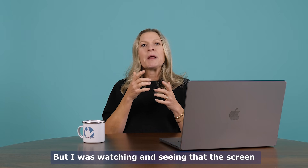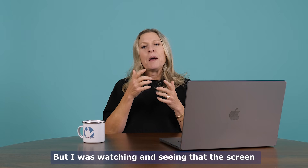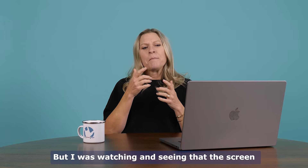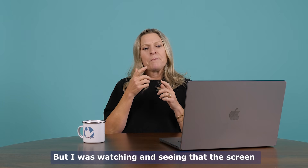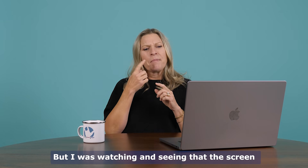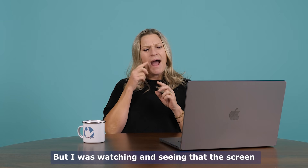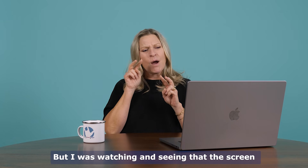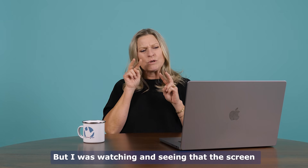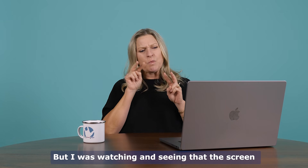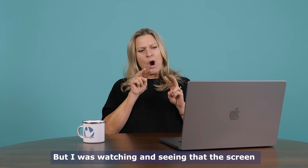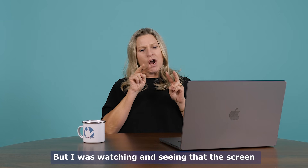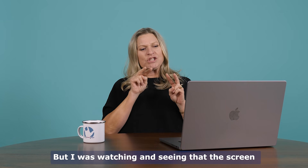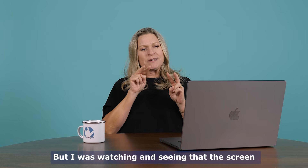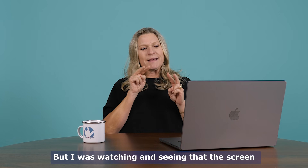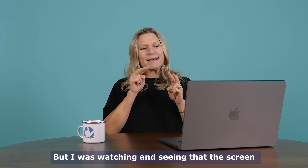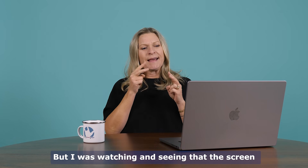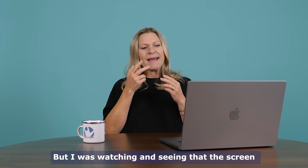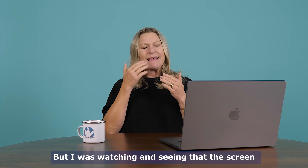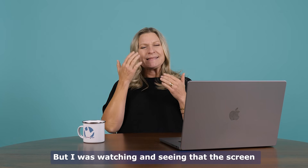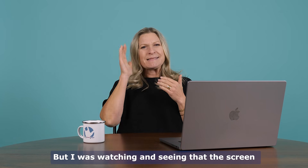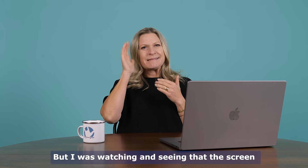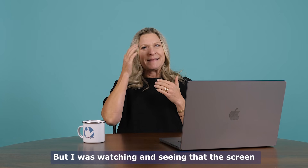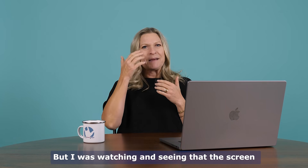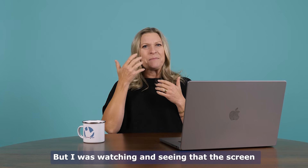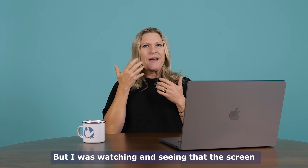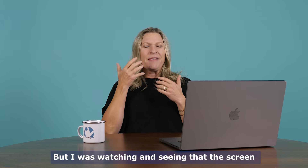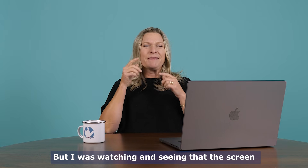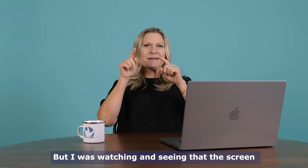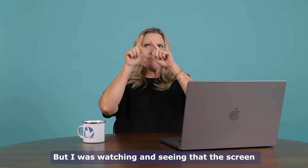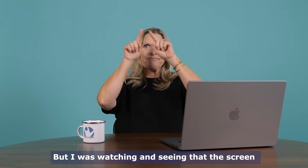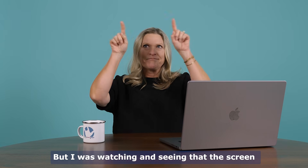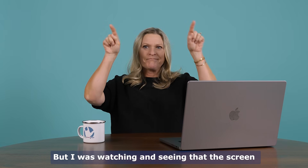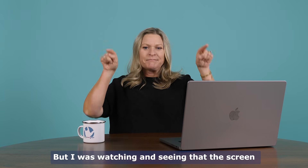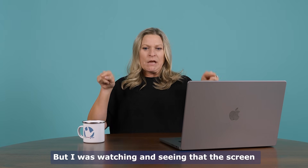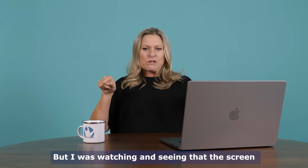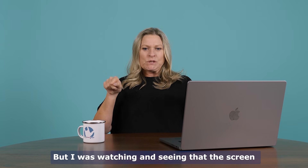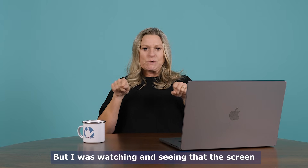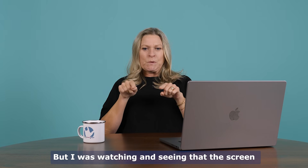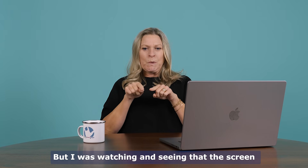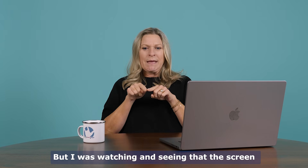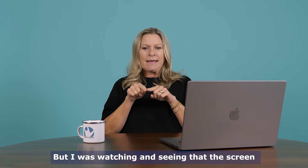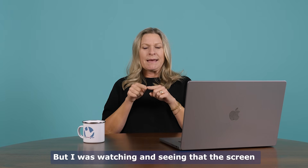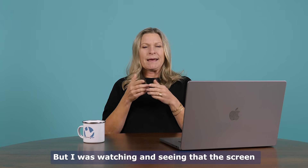But I was watching and seeing that the screen